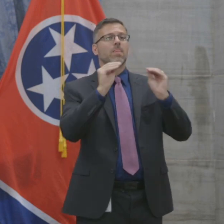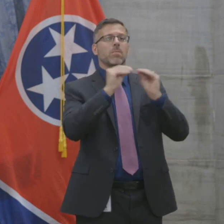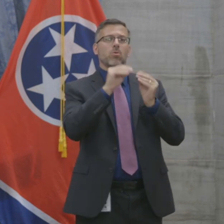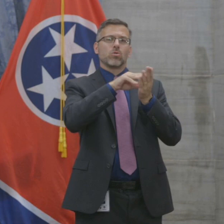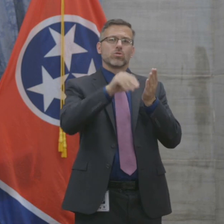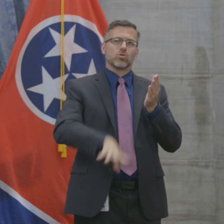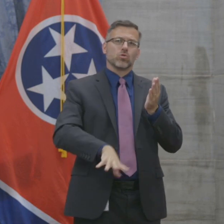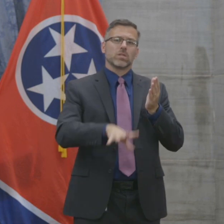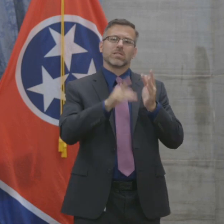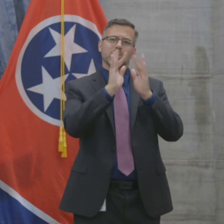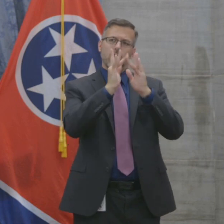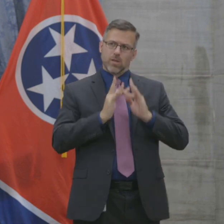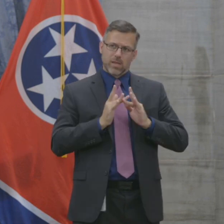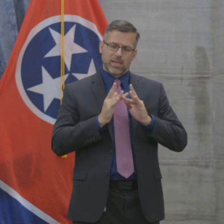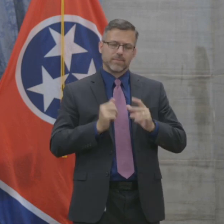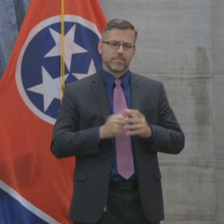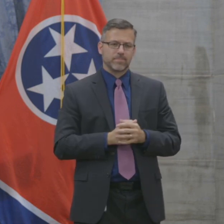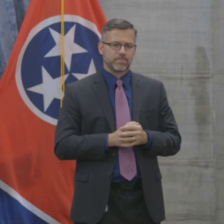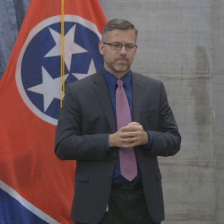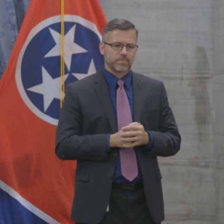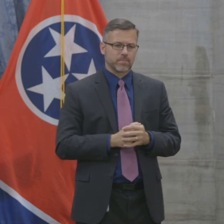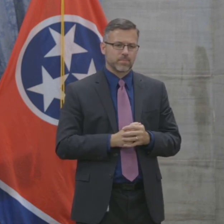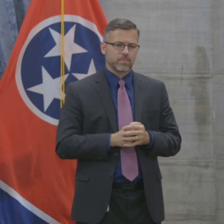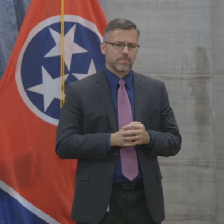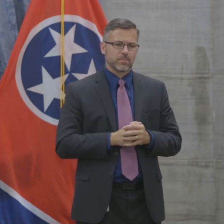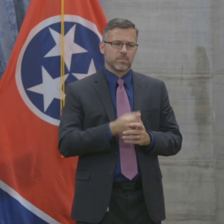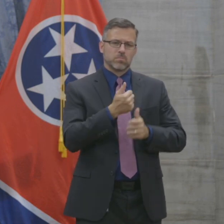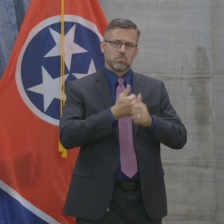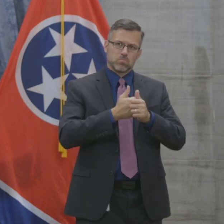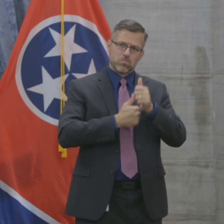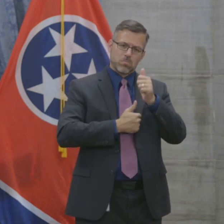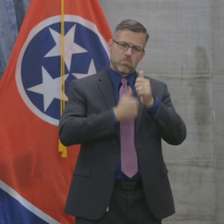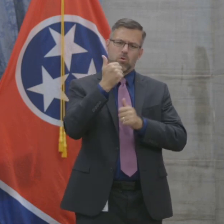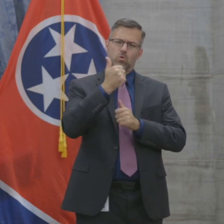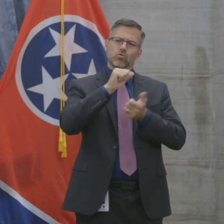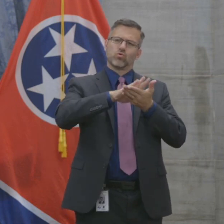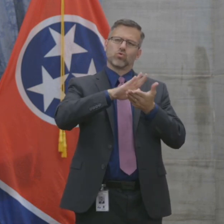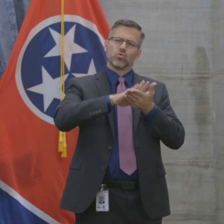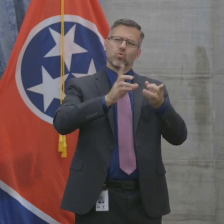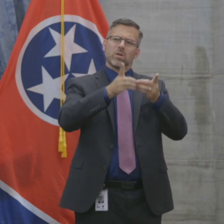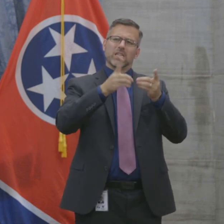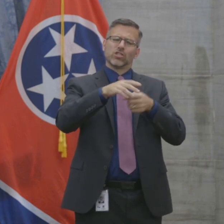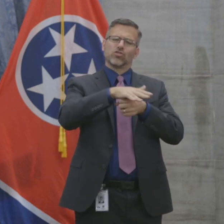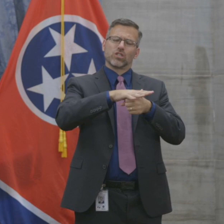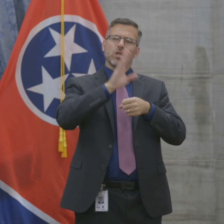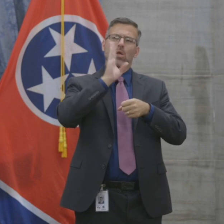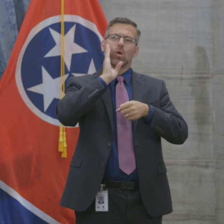fully remote. Since our update last week, one district has shifted from being fully remote to a hybrid model where